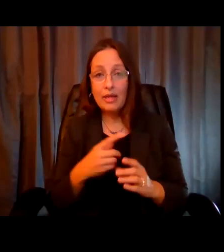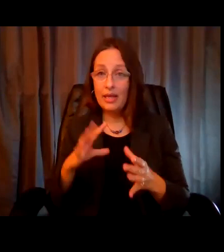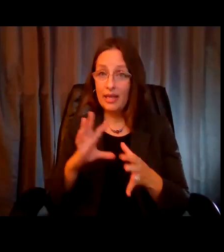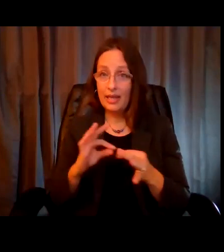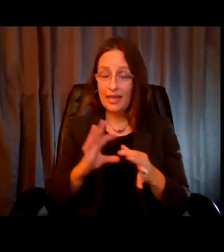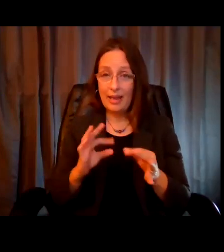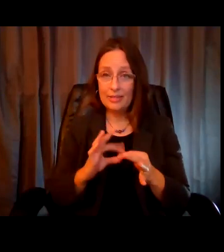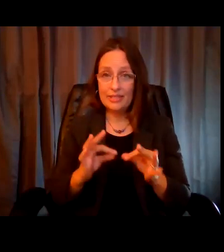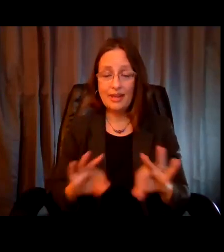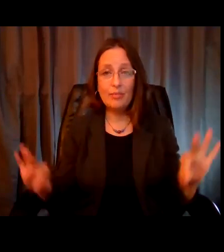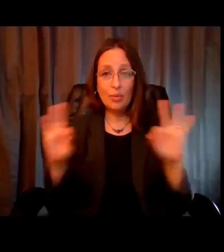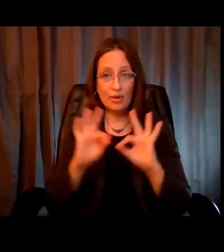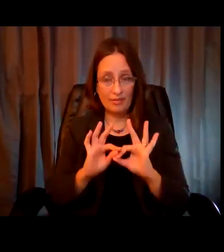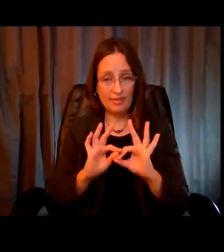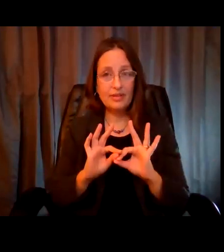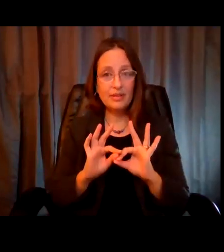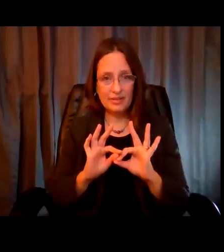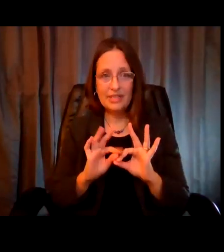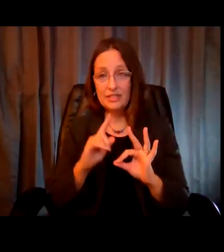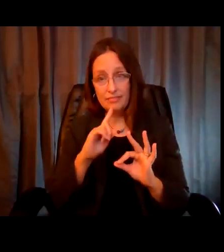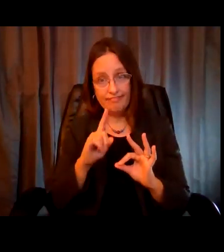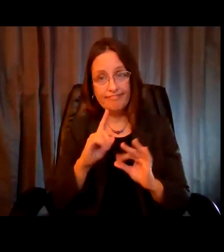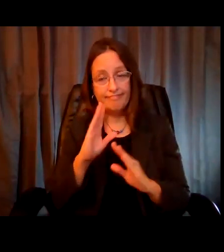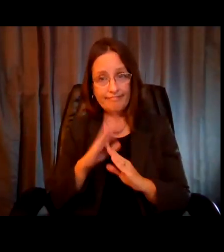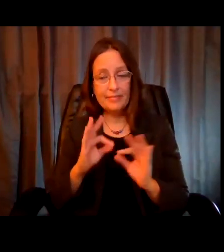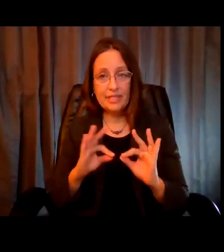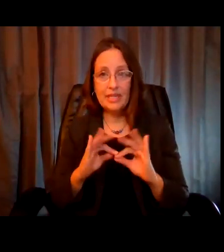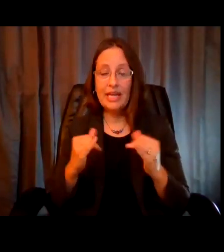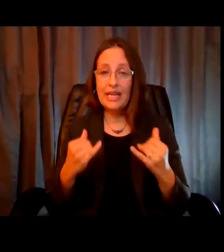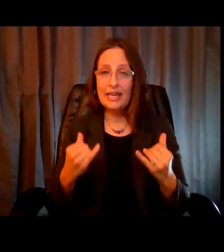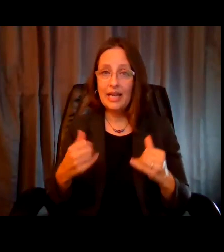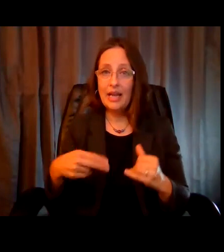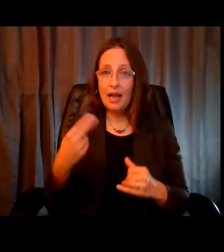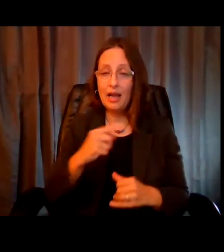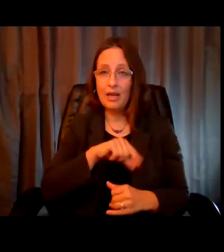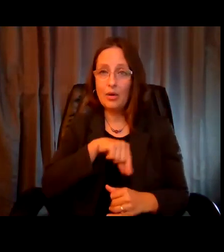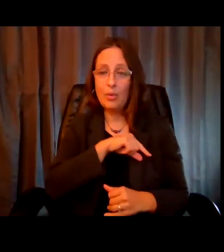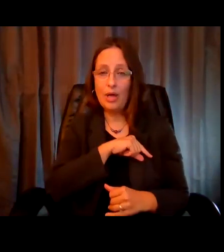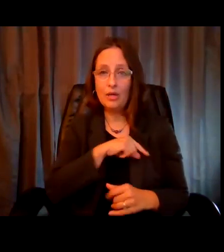with you once they have your attention, that errs looking at them. You can ask them to slow down,